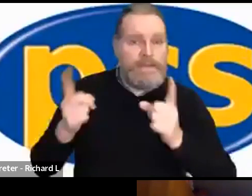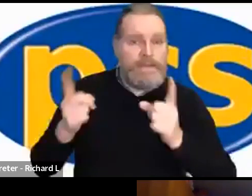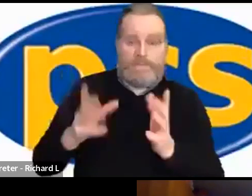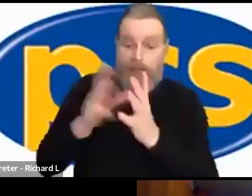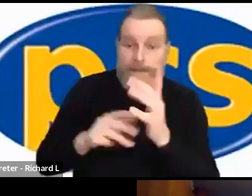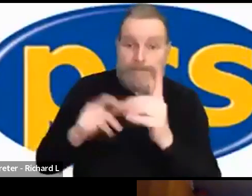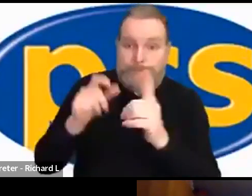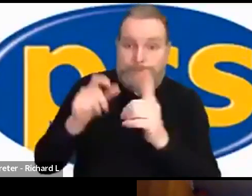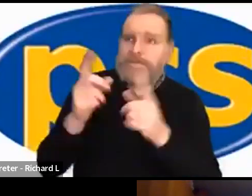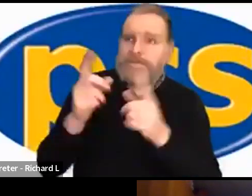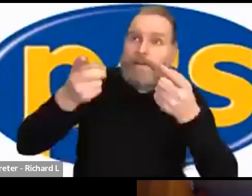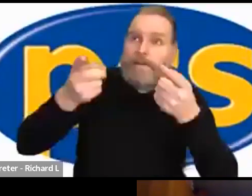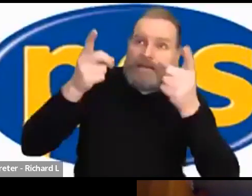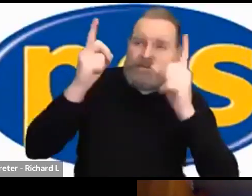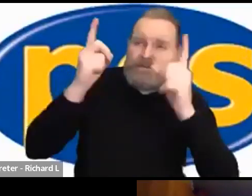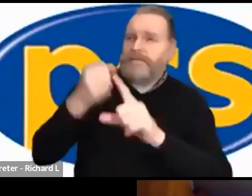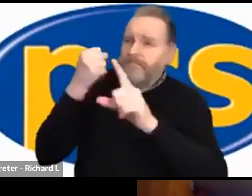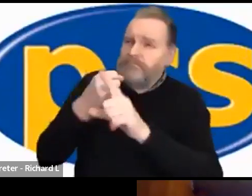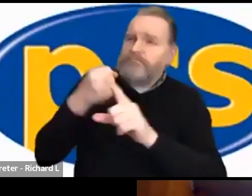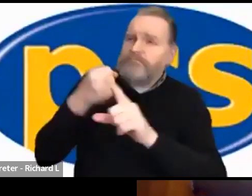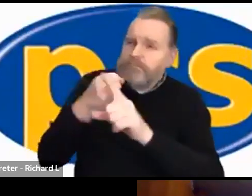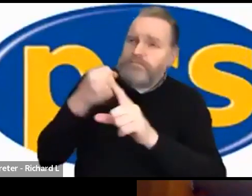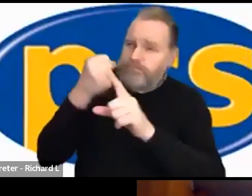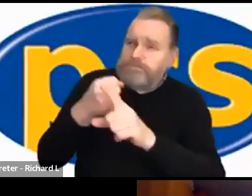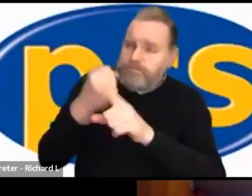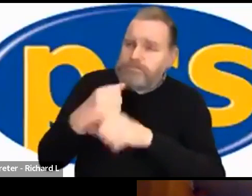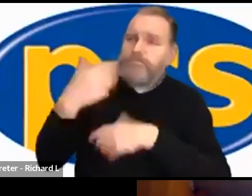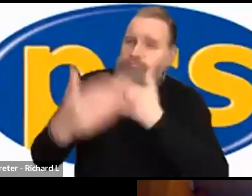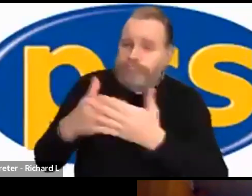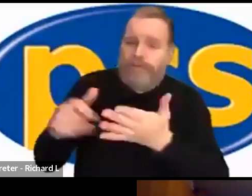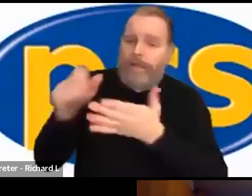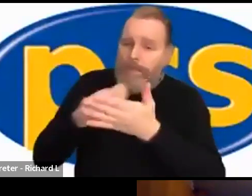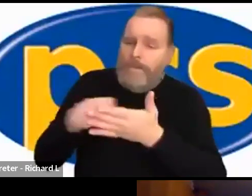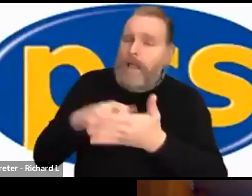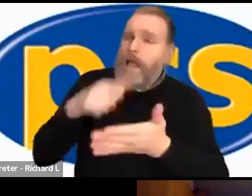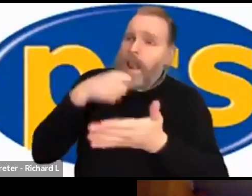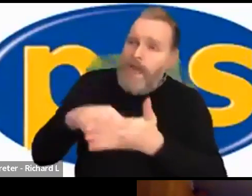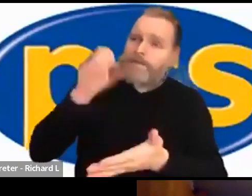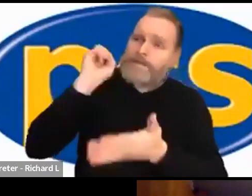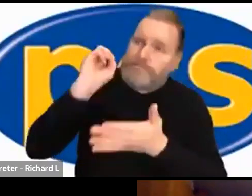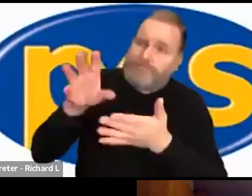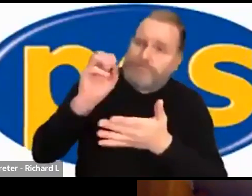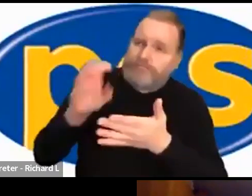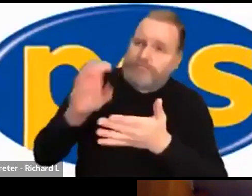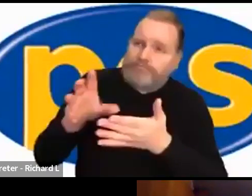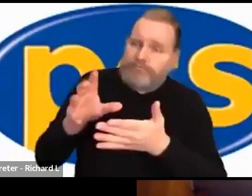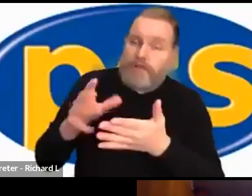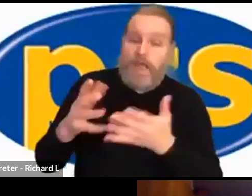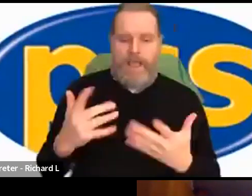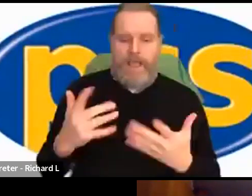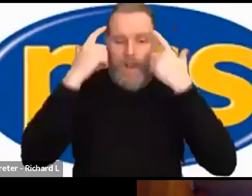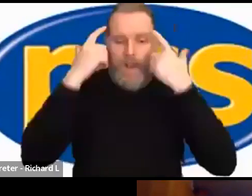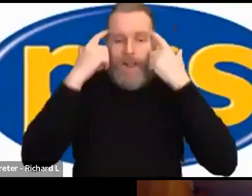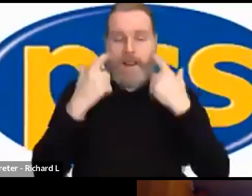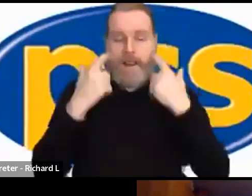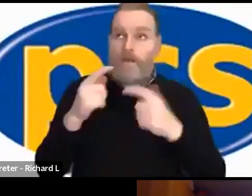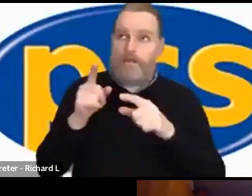We have met manyisters. Come. isters countless times we have lobbied Mps. We have written letters. etters, we have signed etters, we have signed petitions We are also now taking legal